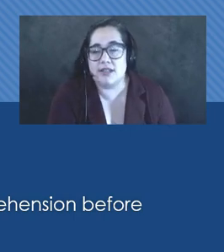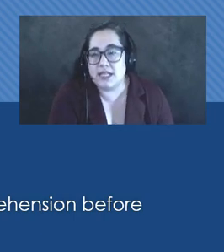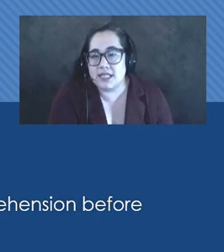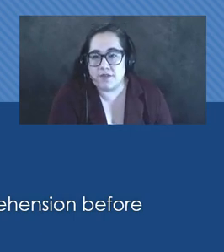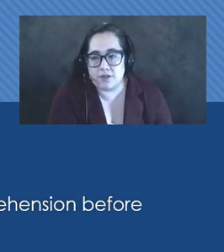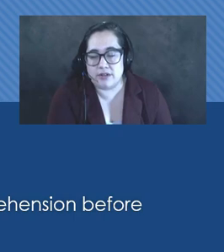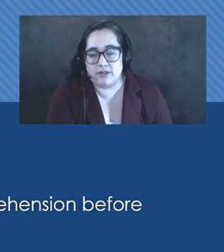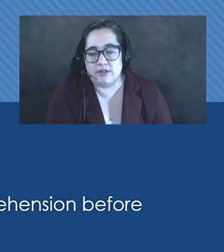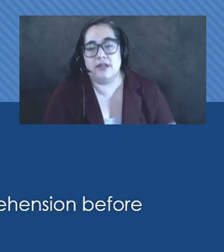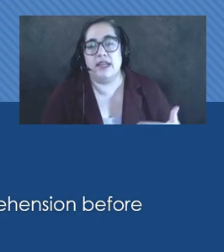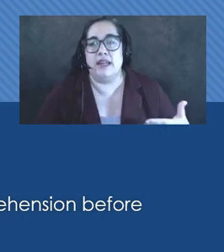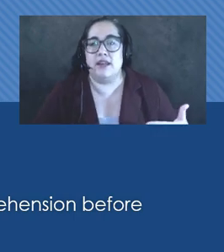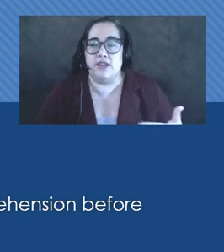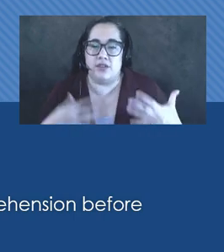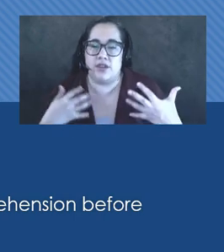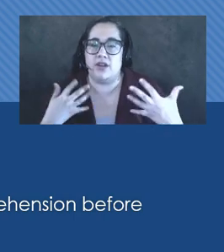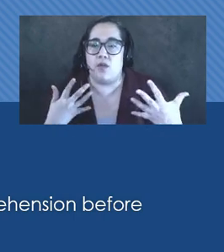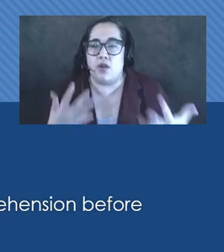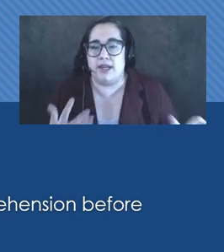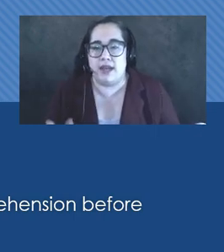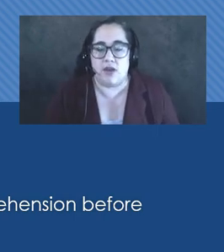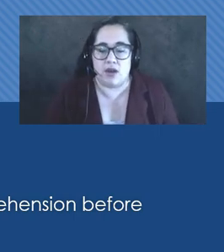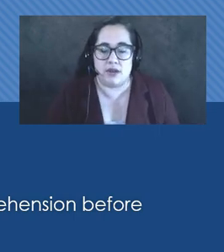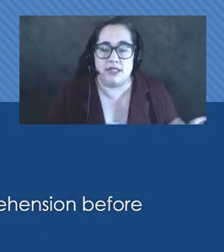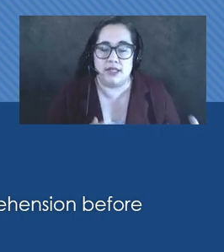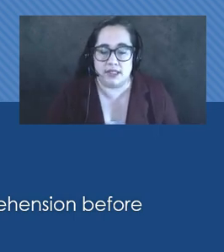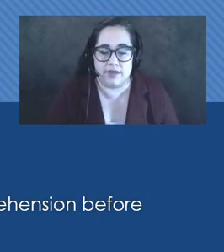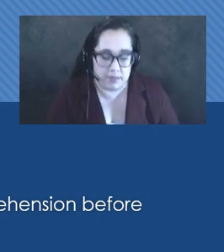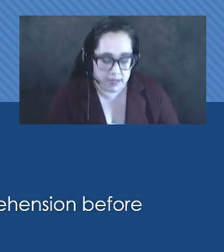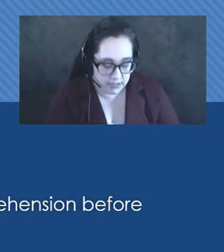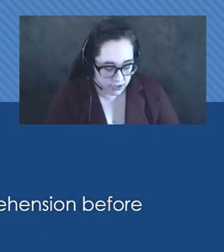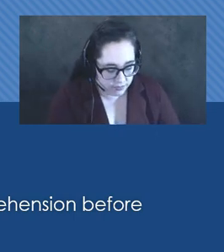less effort in. They're not working as hard to deliver that message.